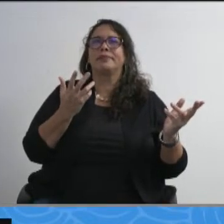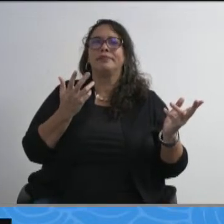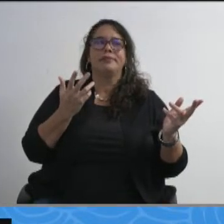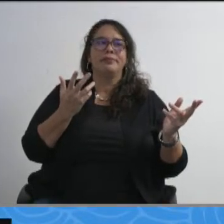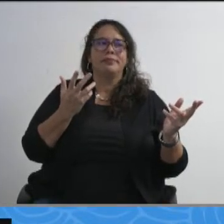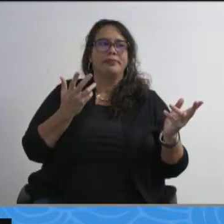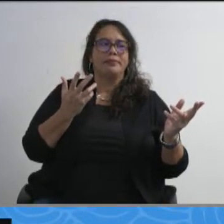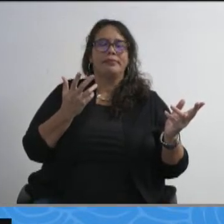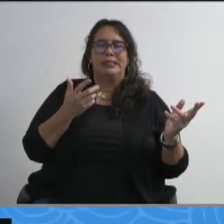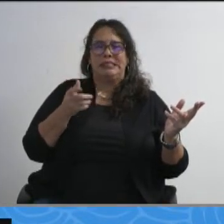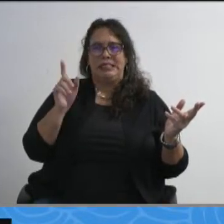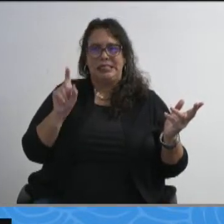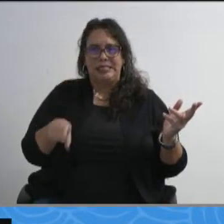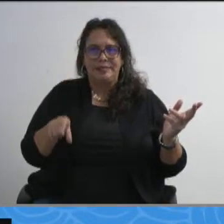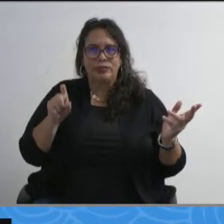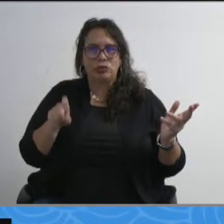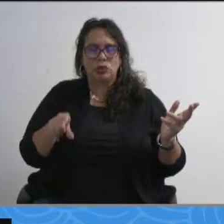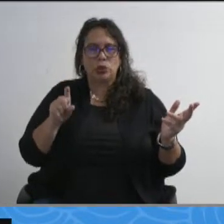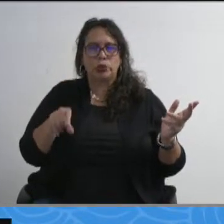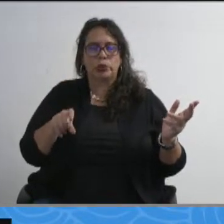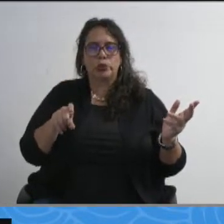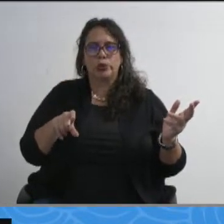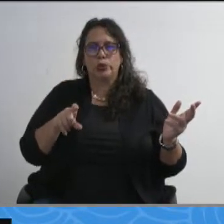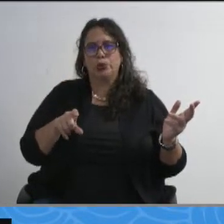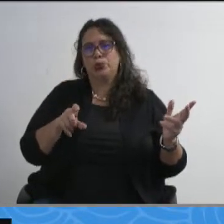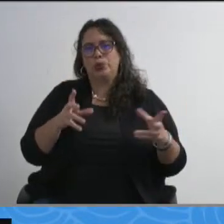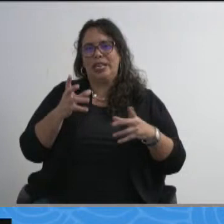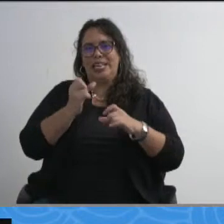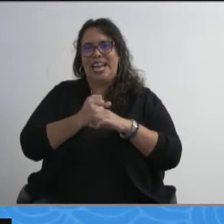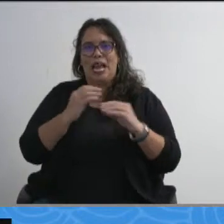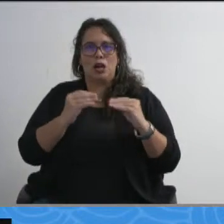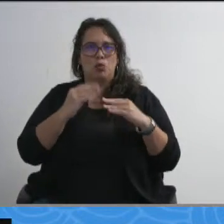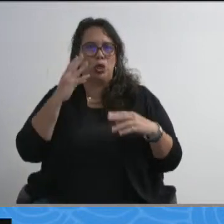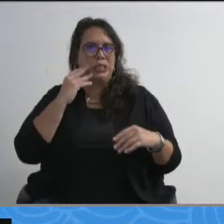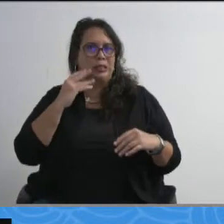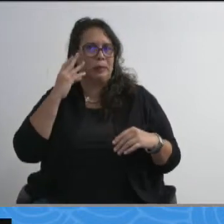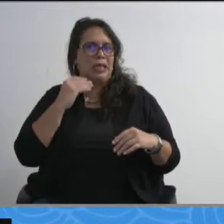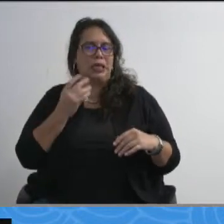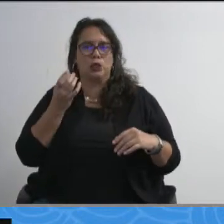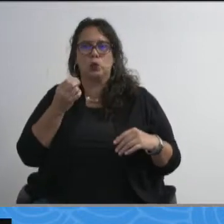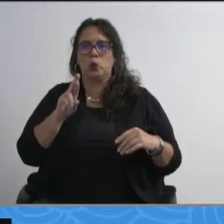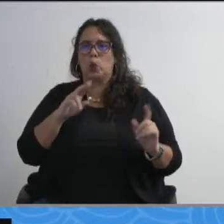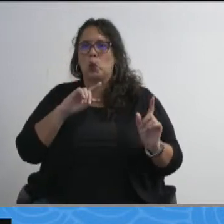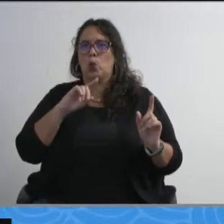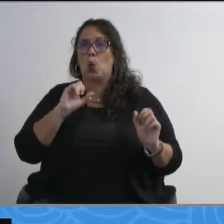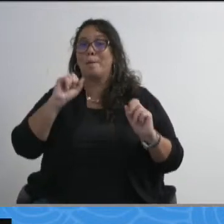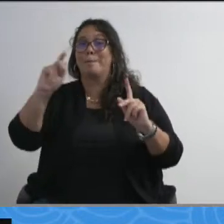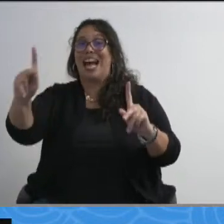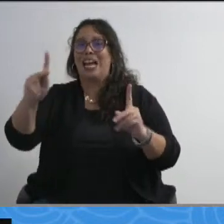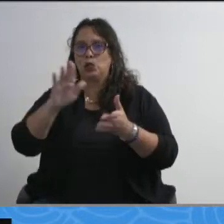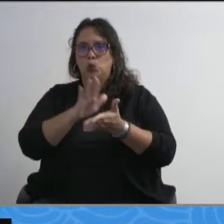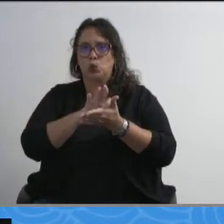that they have to gain more either experience or go to school, back to school, university